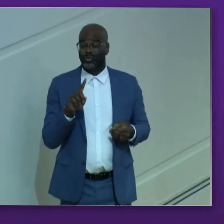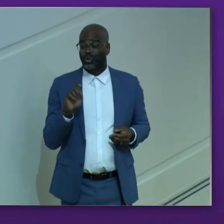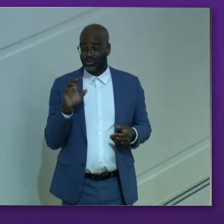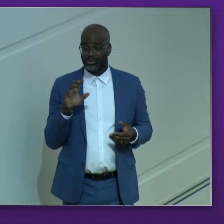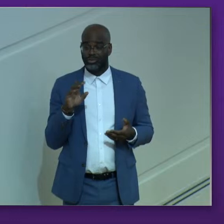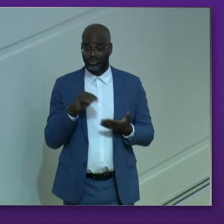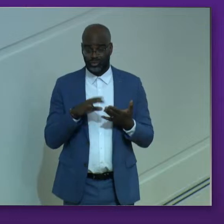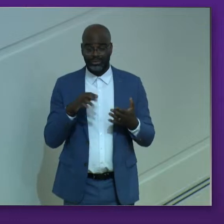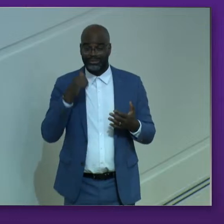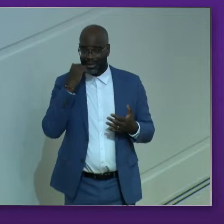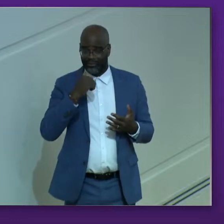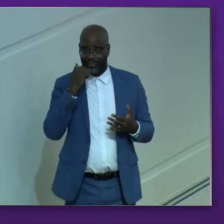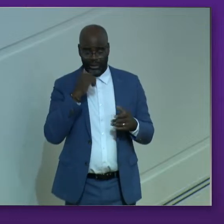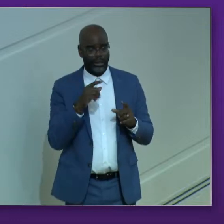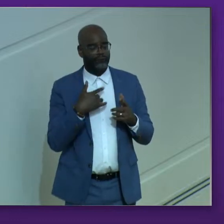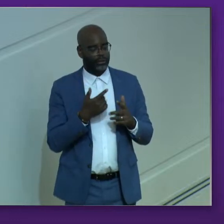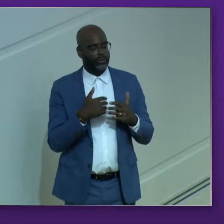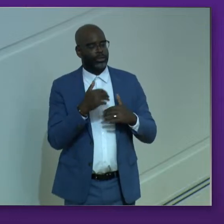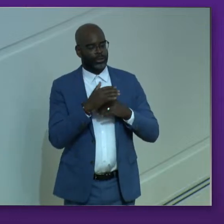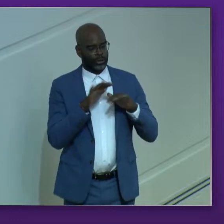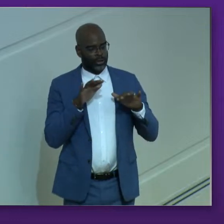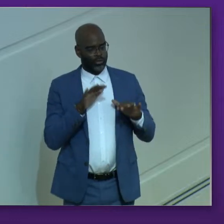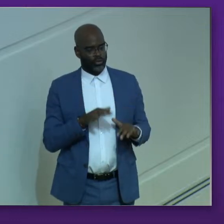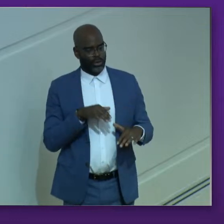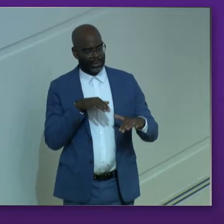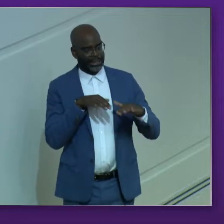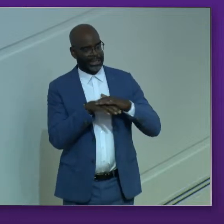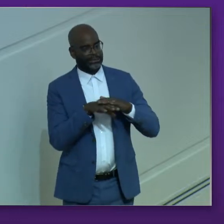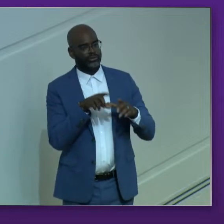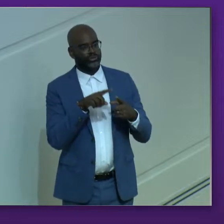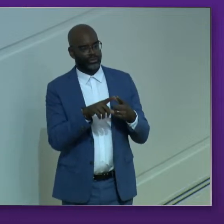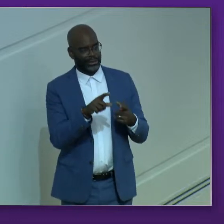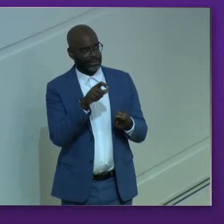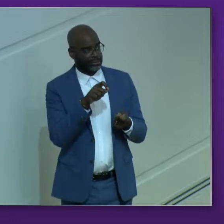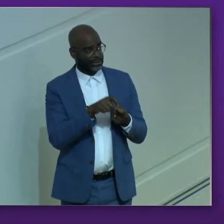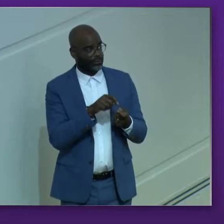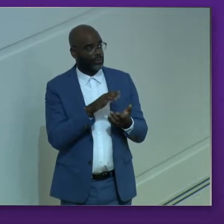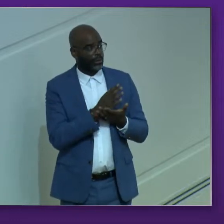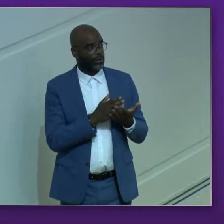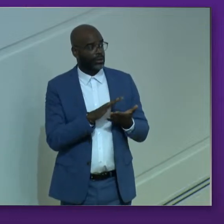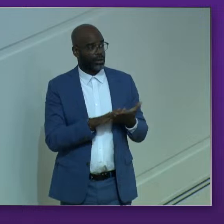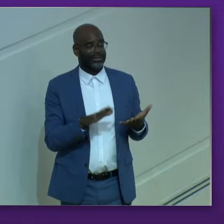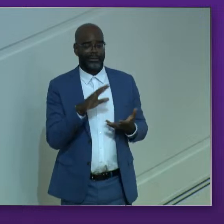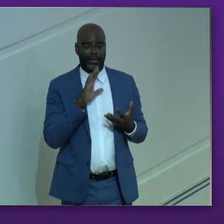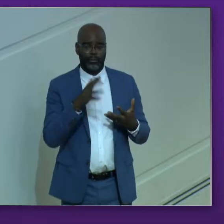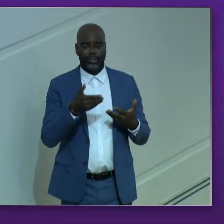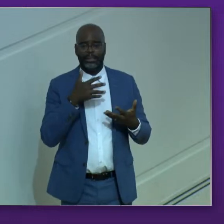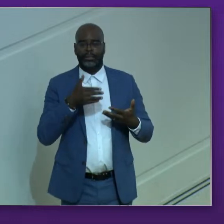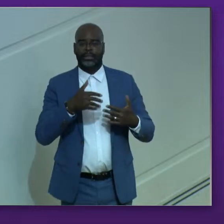PROJECTS RESTRICTING ACCESS TO